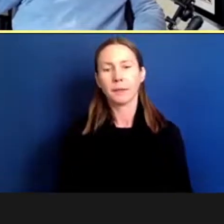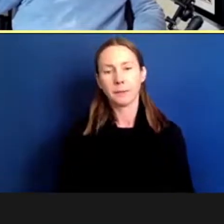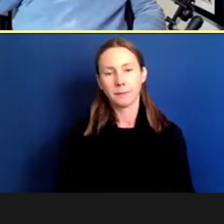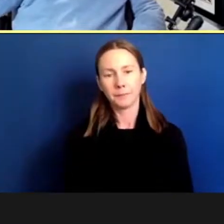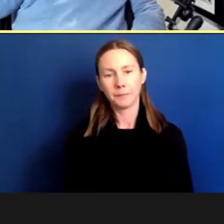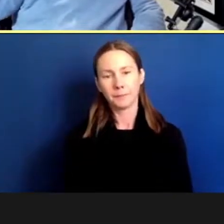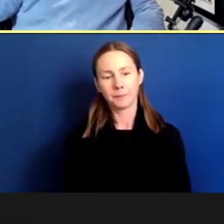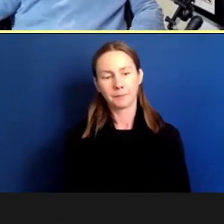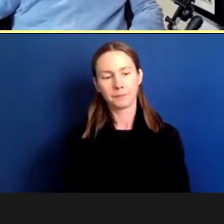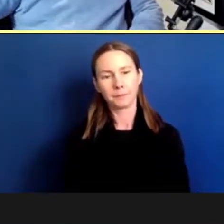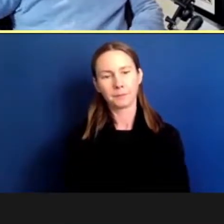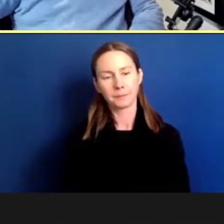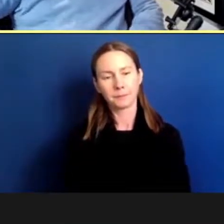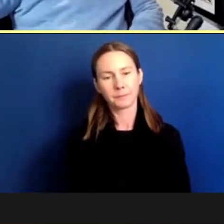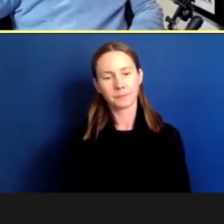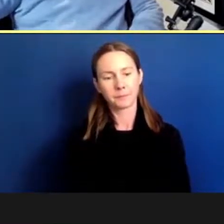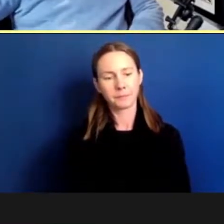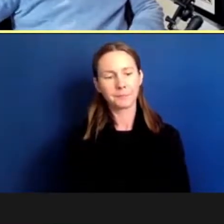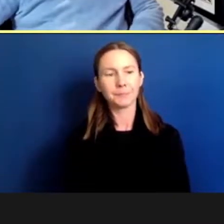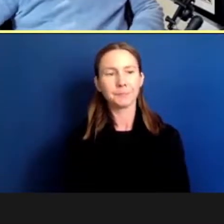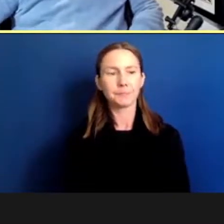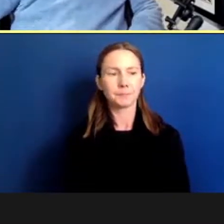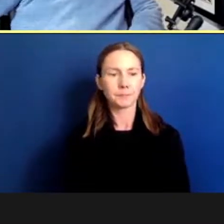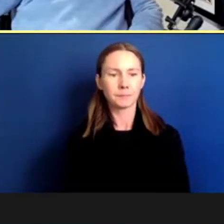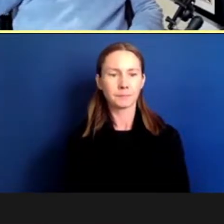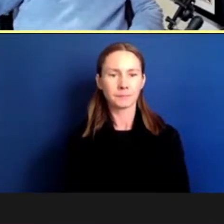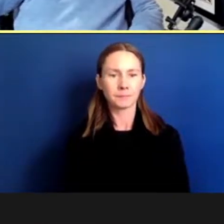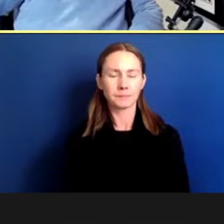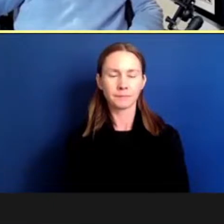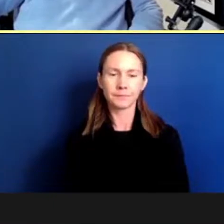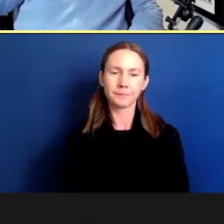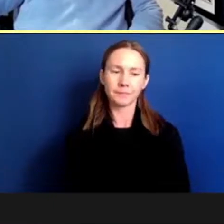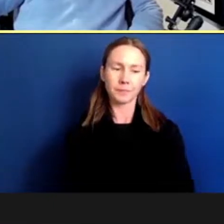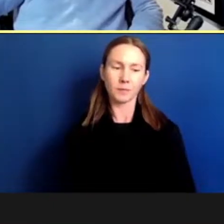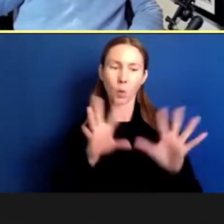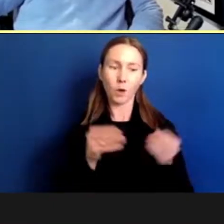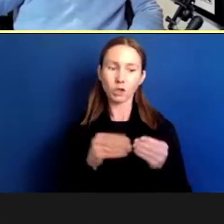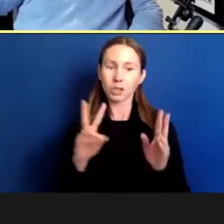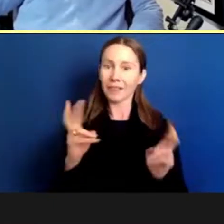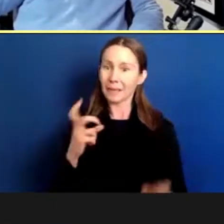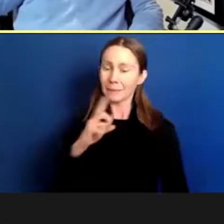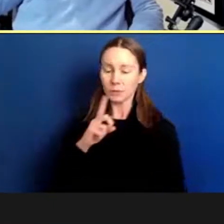that I'm going to mention now. The overarching theme was to address the continuing evaluation